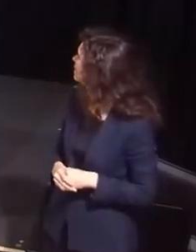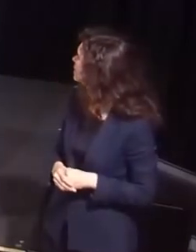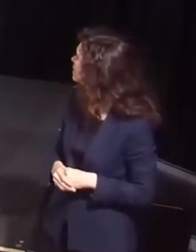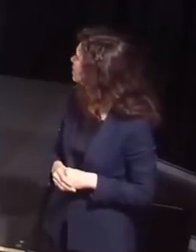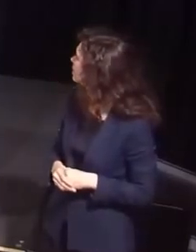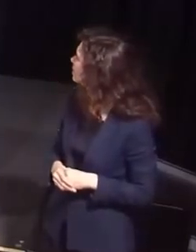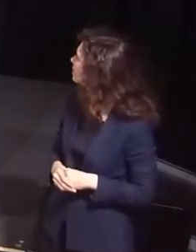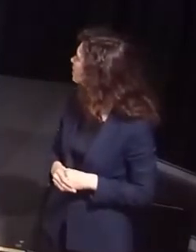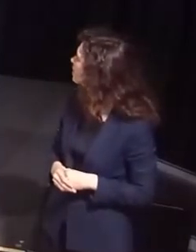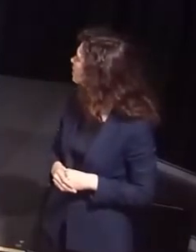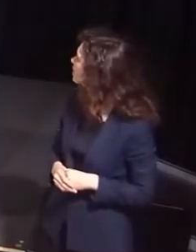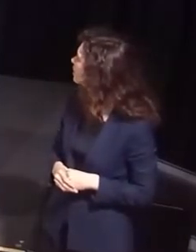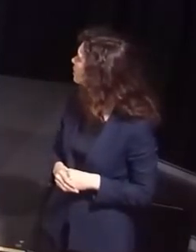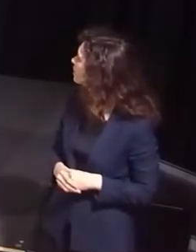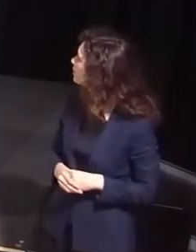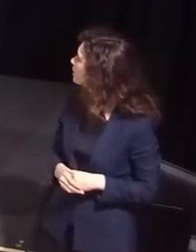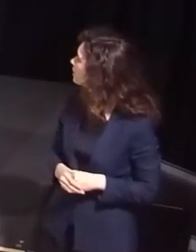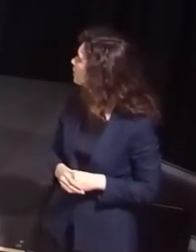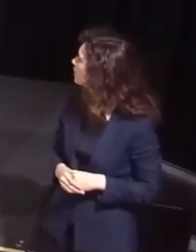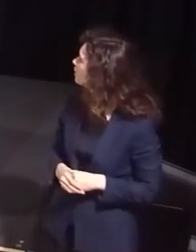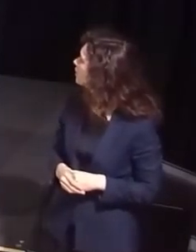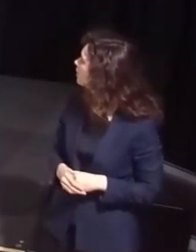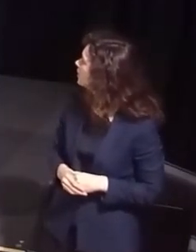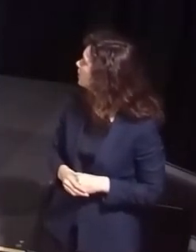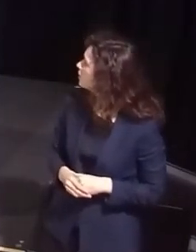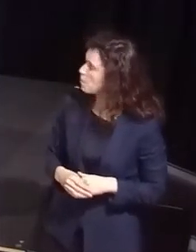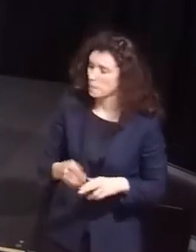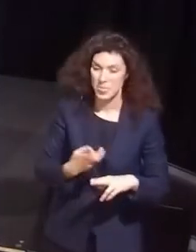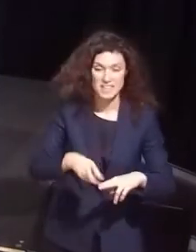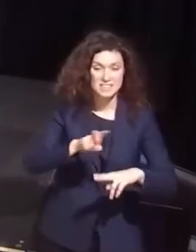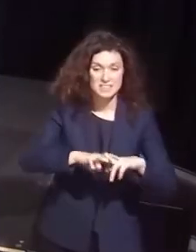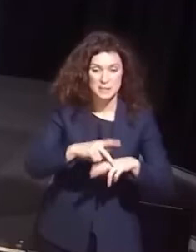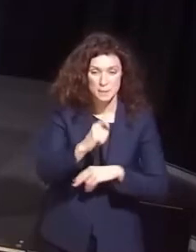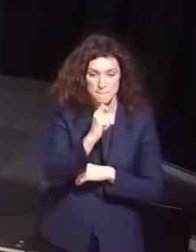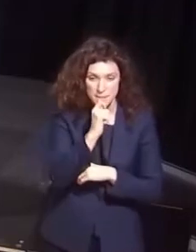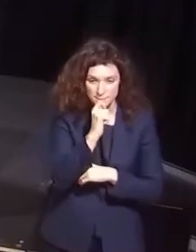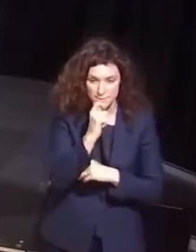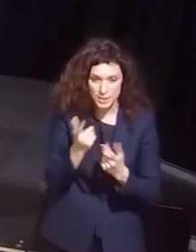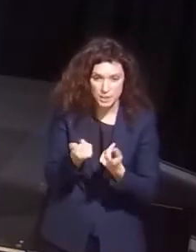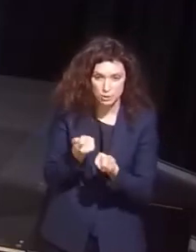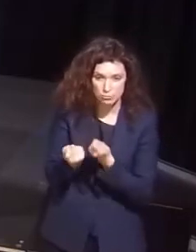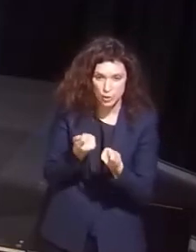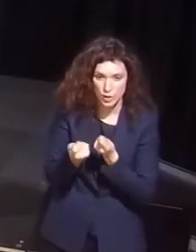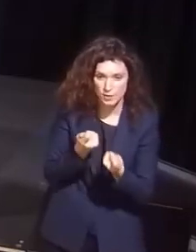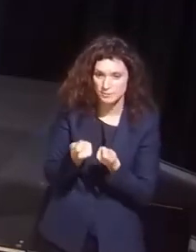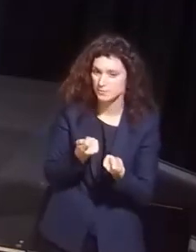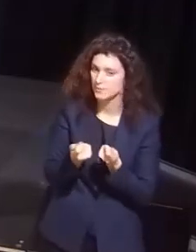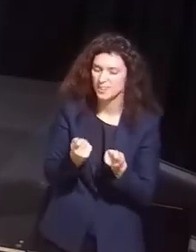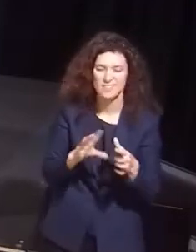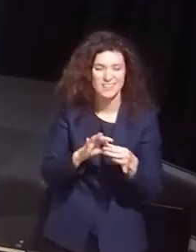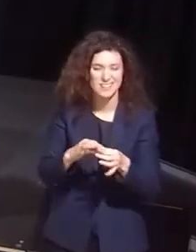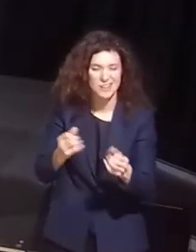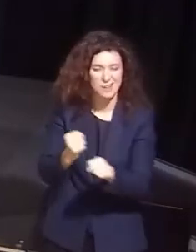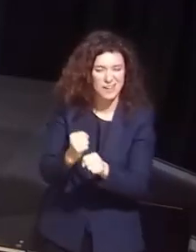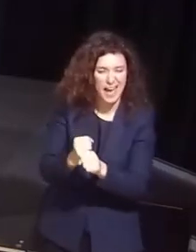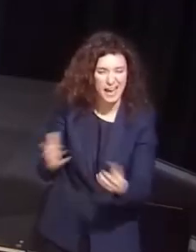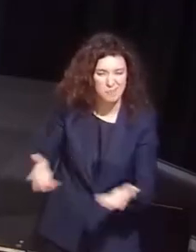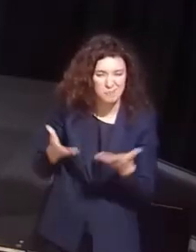This is a sip-puff controller for home consoles. This is an Atari VCS playing Space Invaders with someone playing with their mouth.